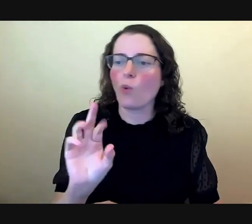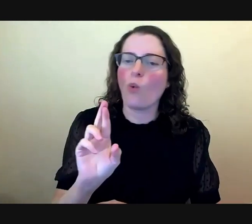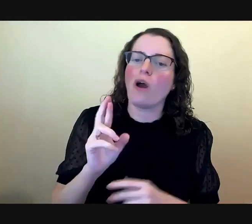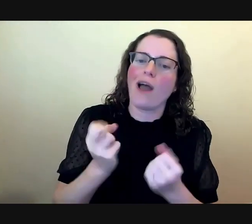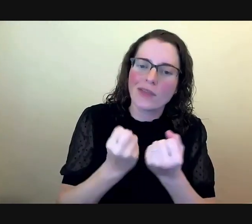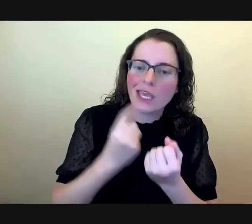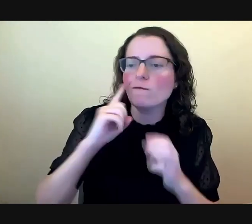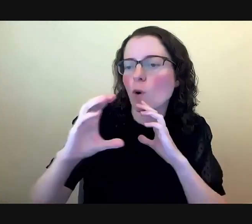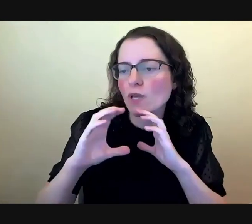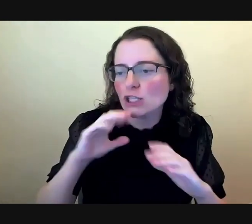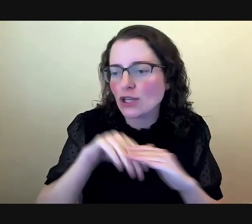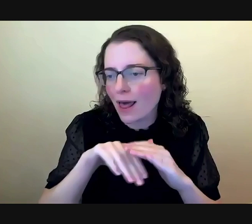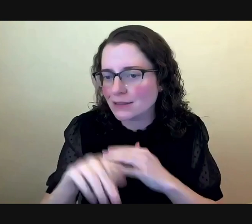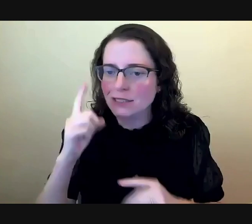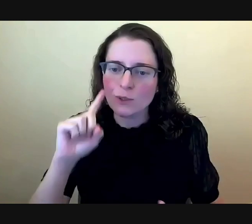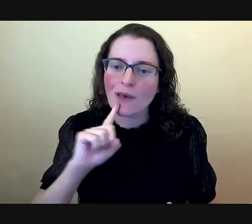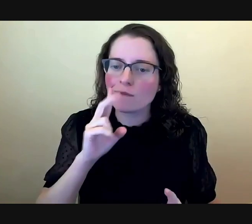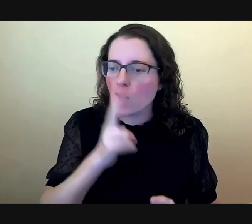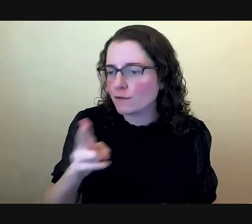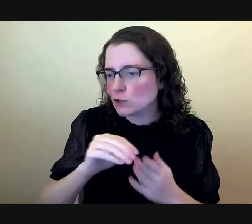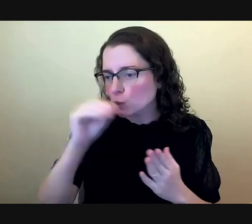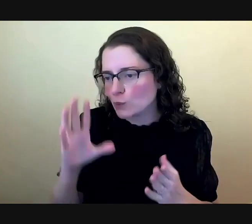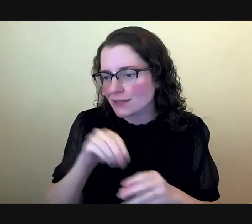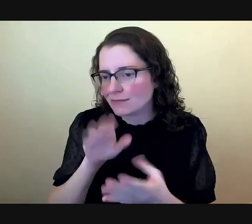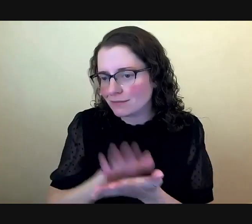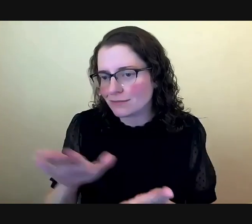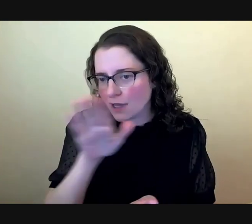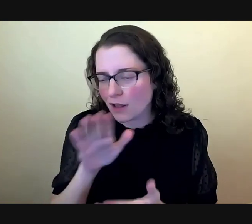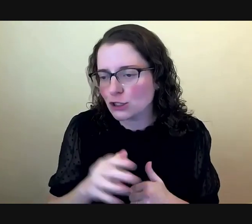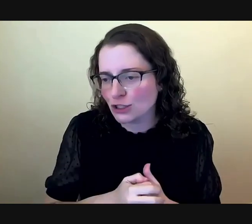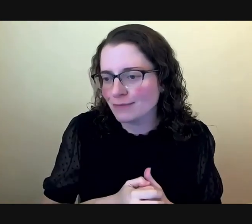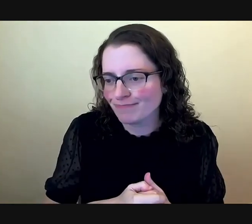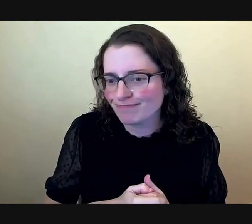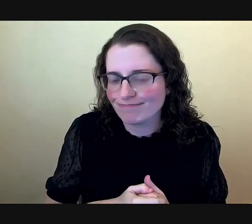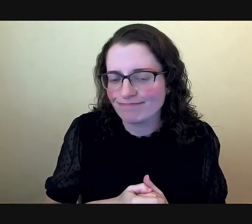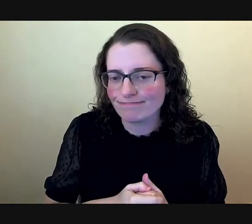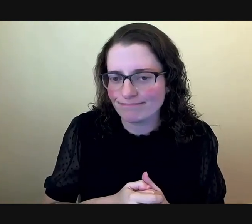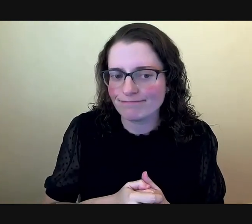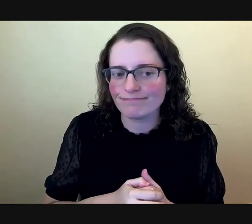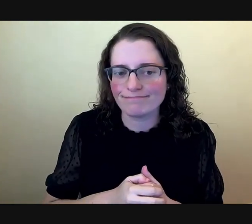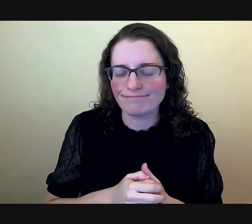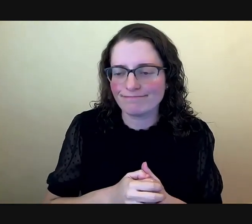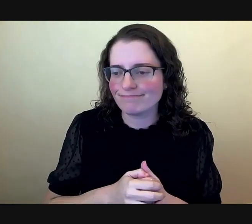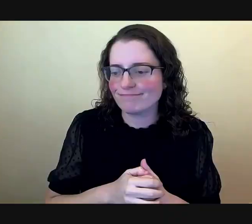any misunderstandings or advocating for communication access for deaf and hard of hearing students at your institutions.